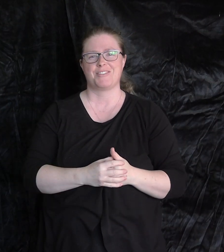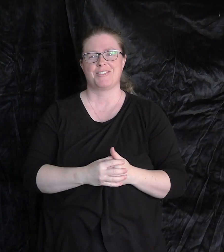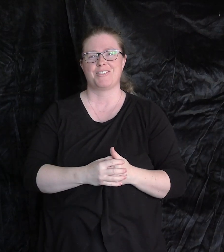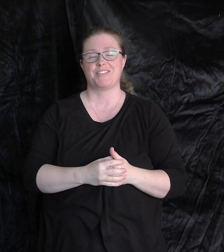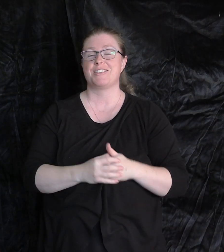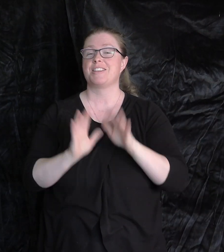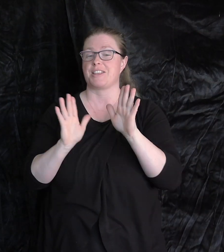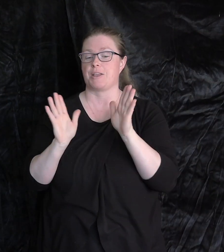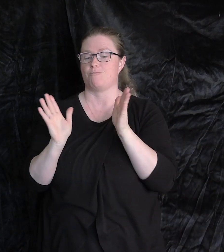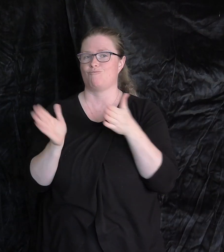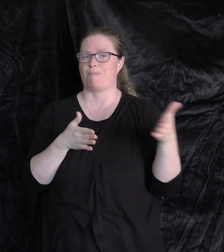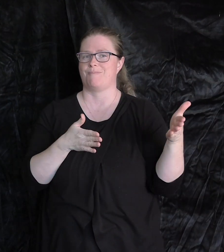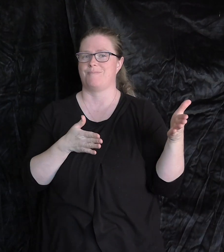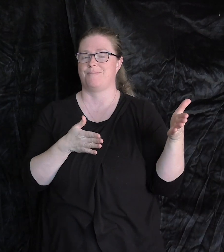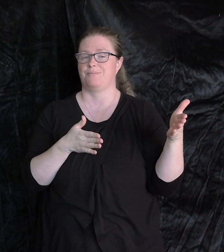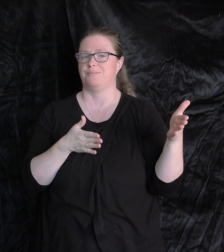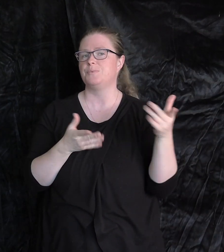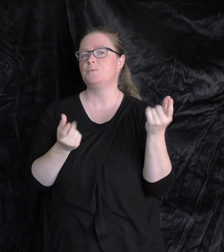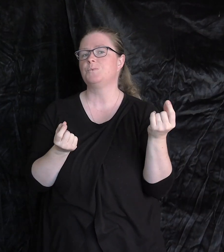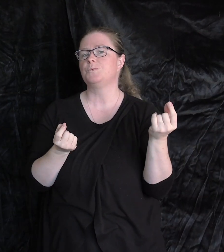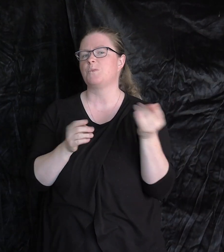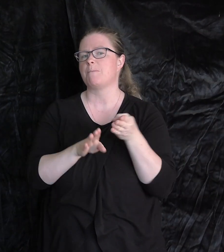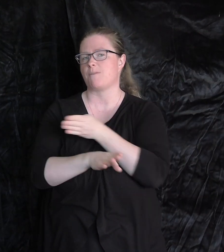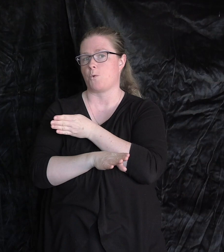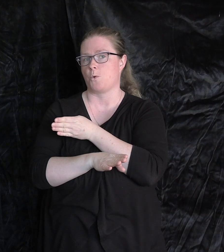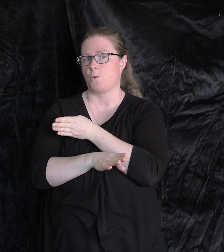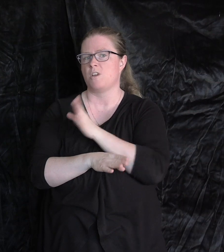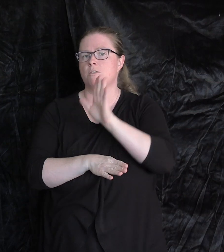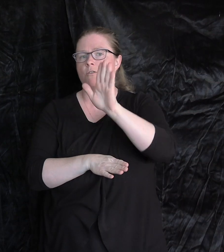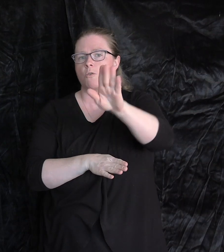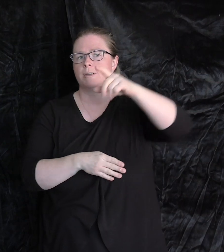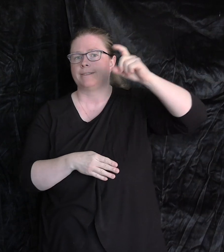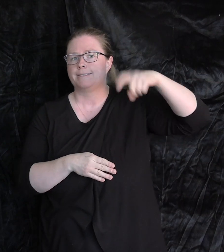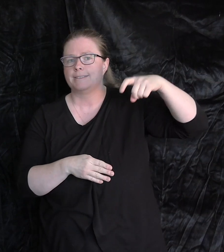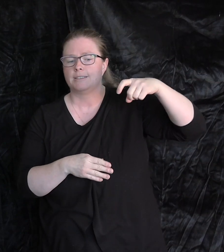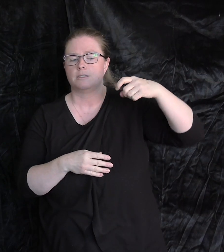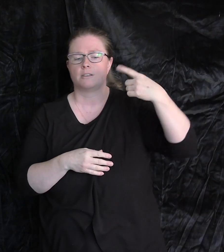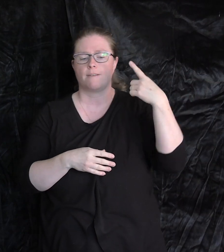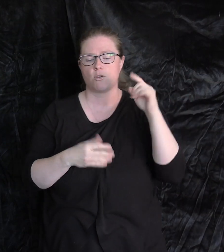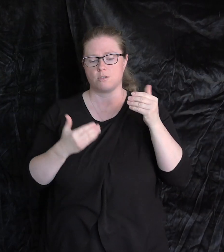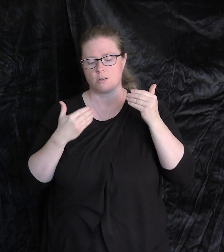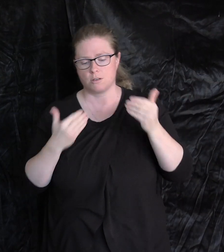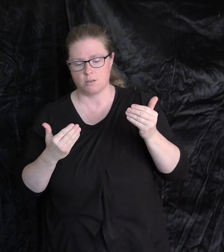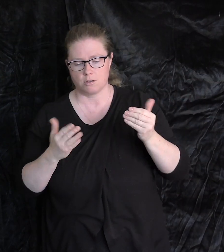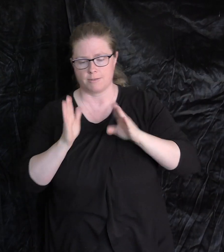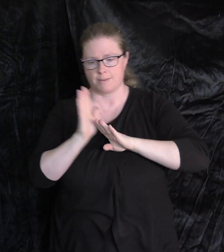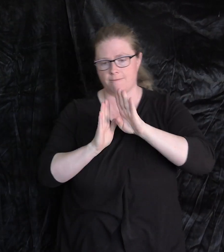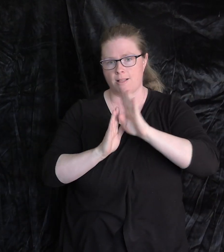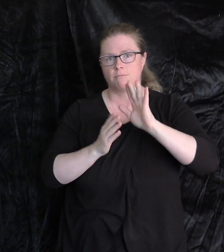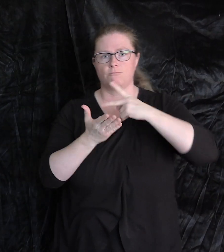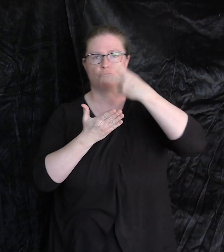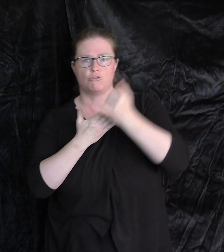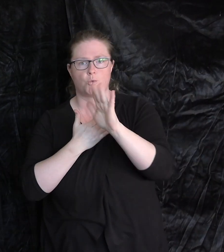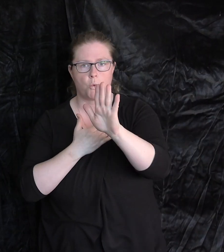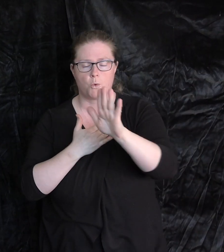Preparation. Gather the materials you will use in recording your improvisation for example,